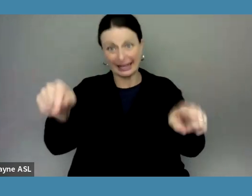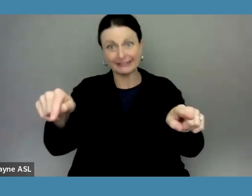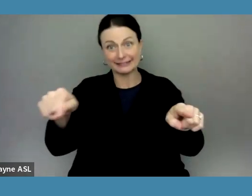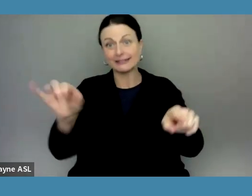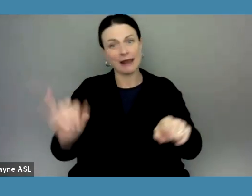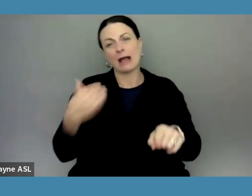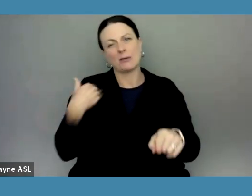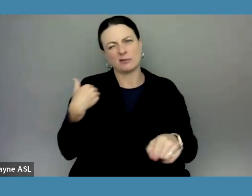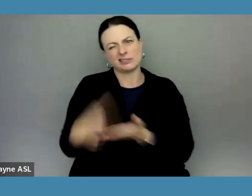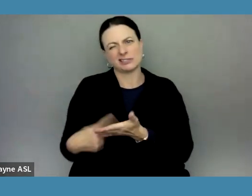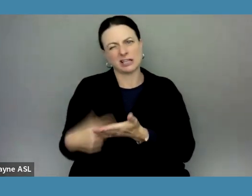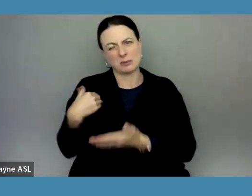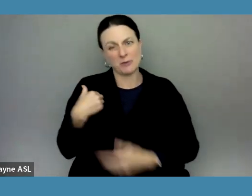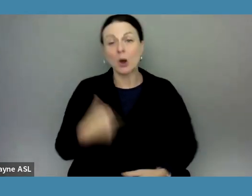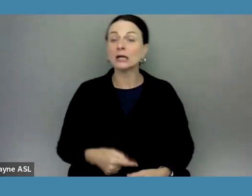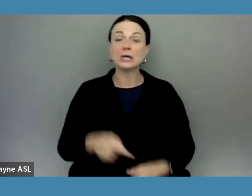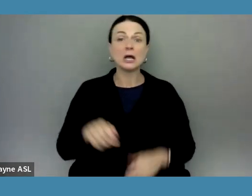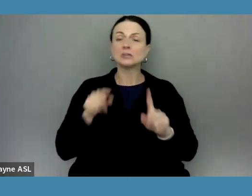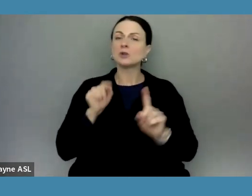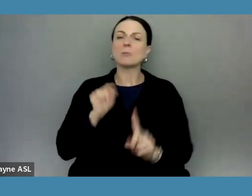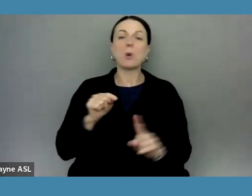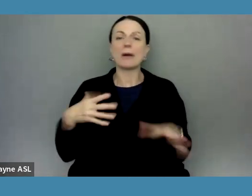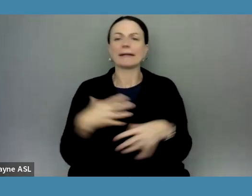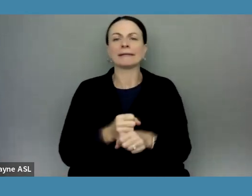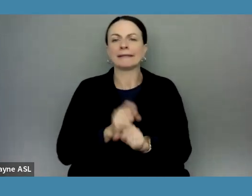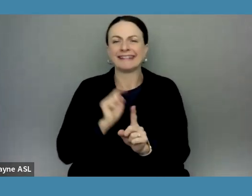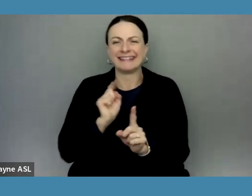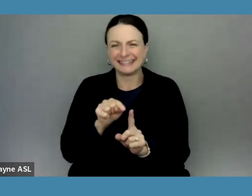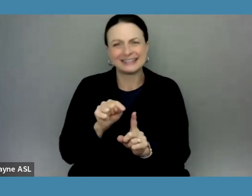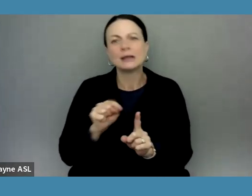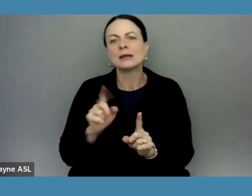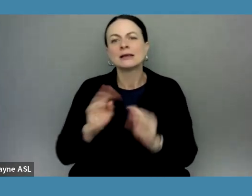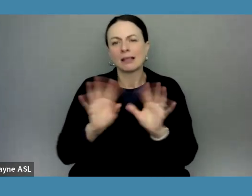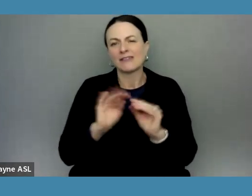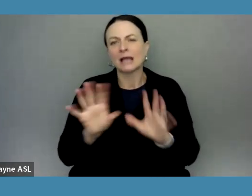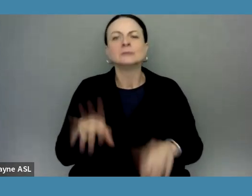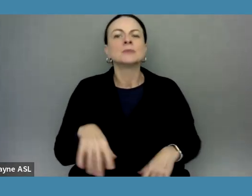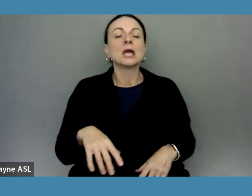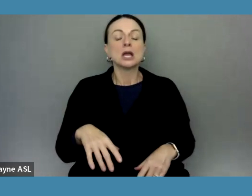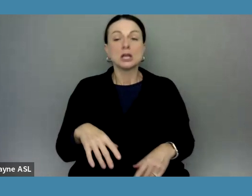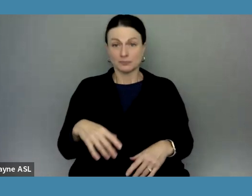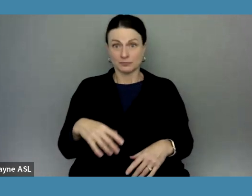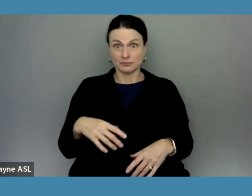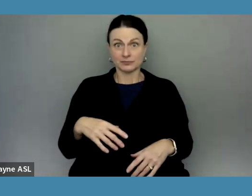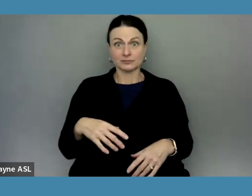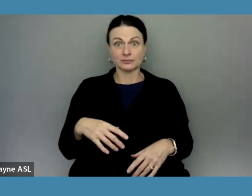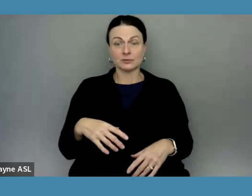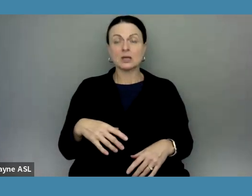So basically this is to say when you receive a, when you're appealing a notice